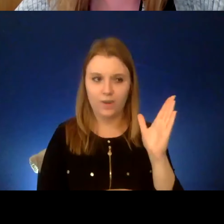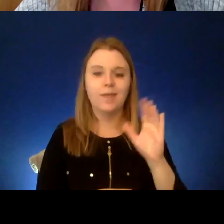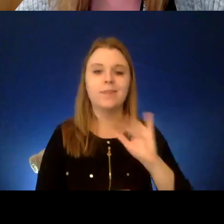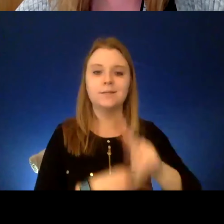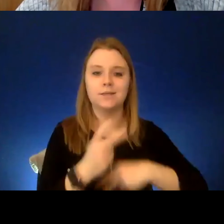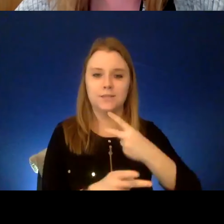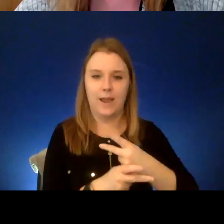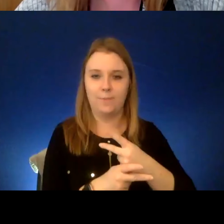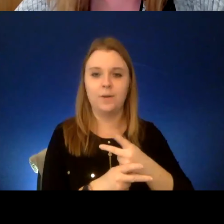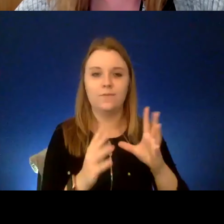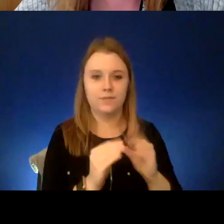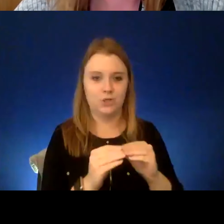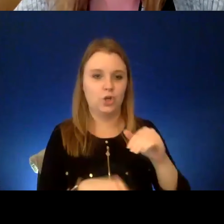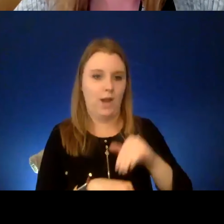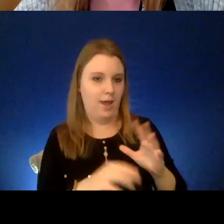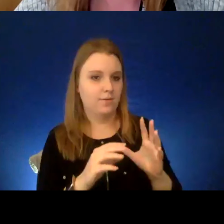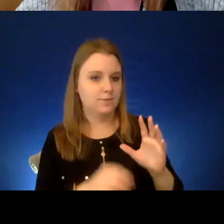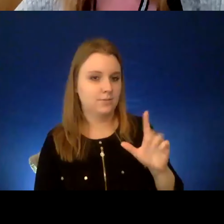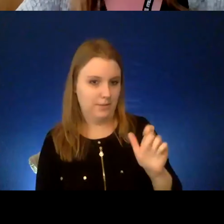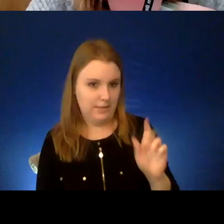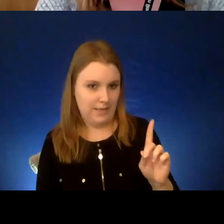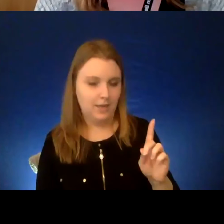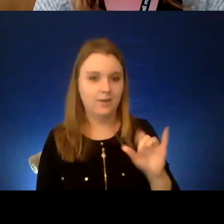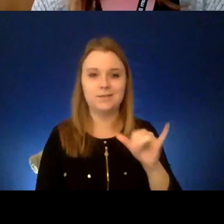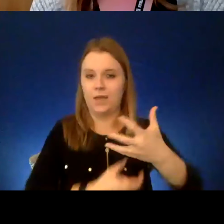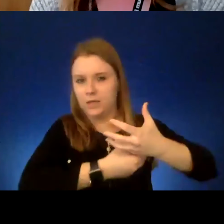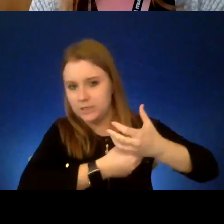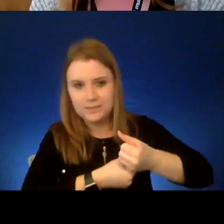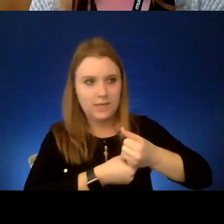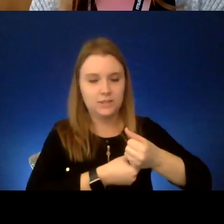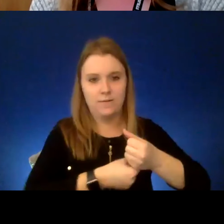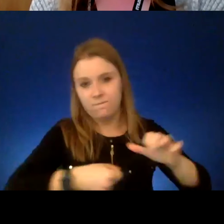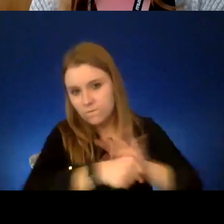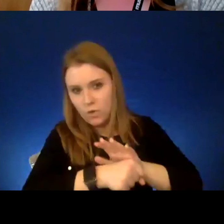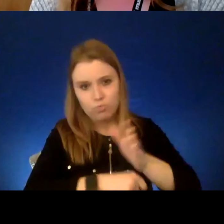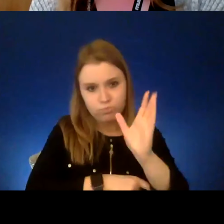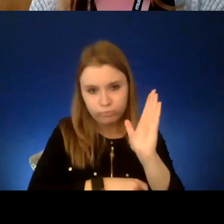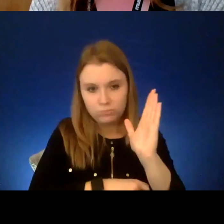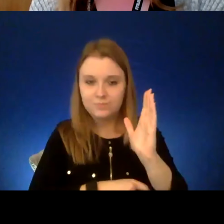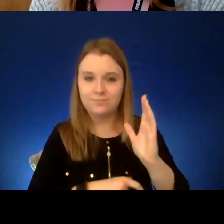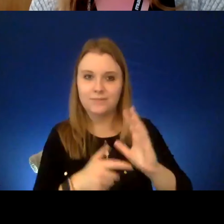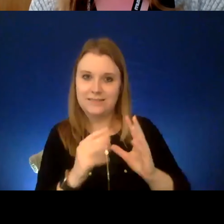that is a very condensed kind of, packed, full of information session. (chuckles)